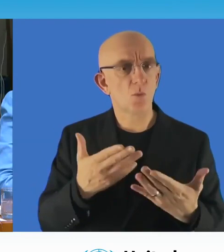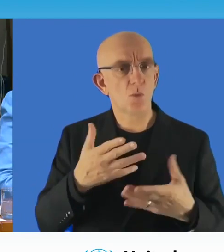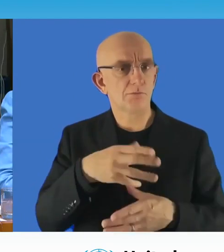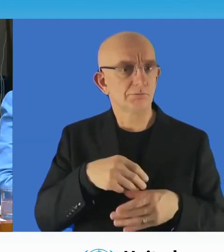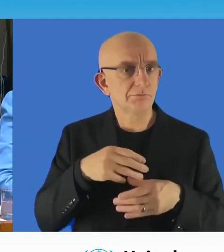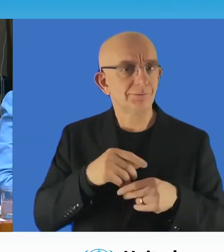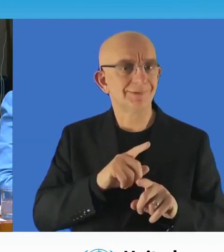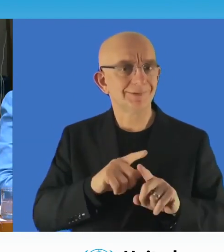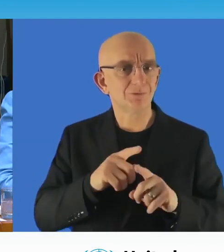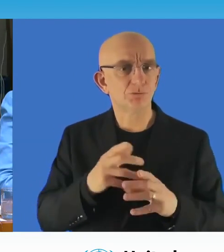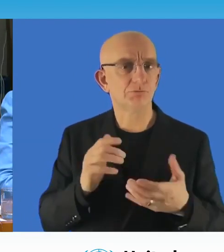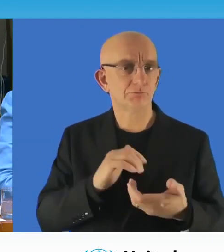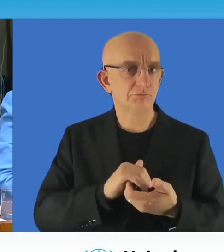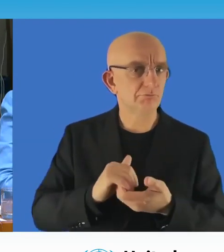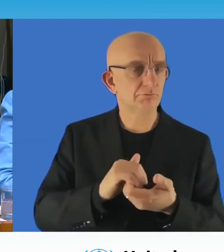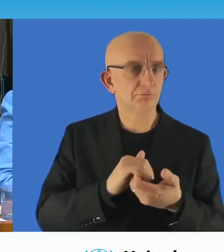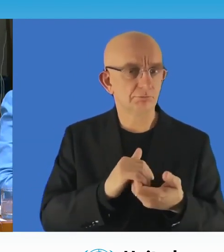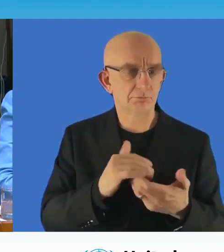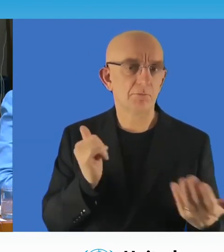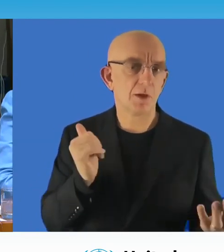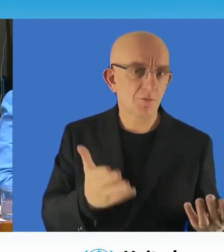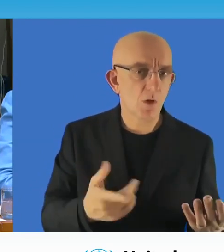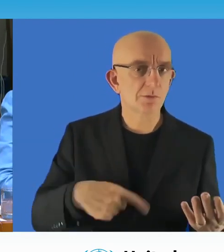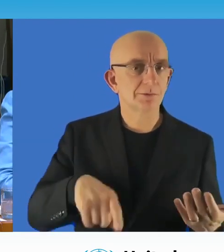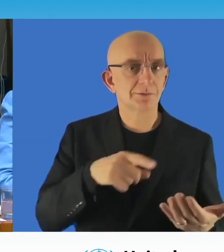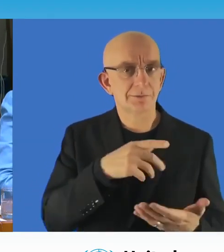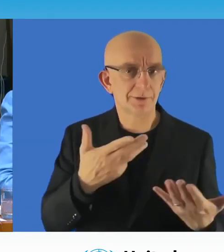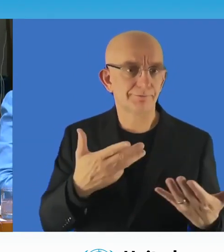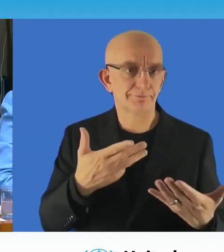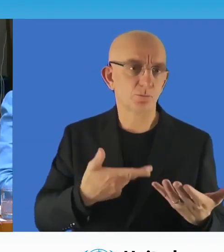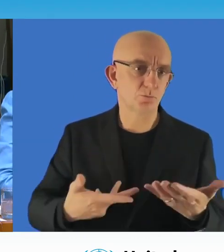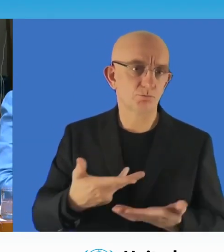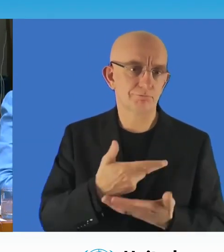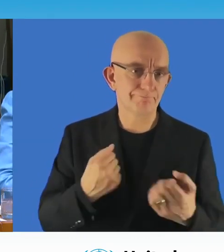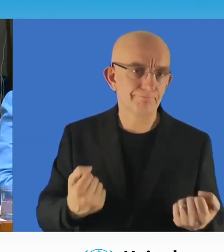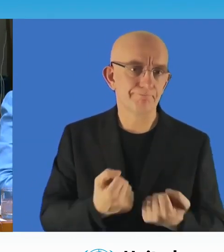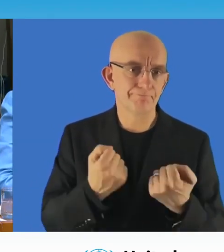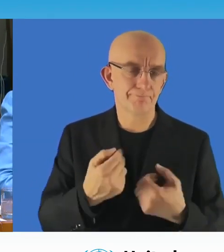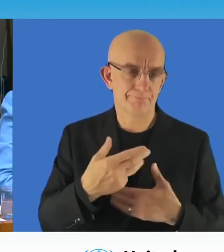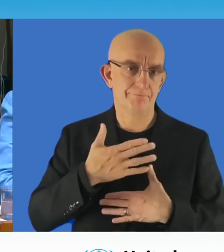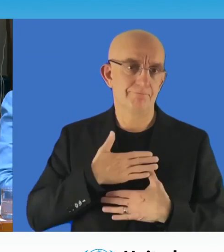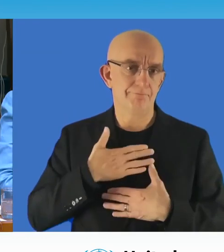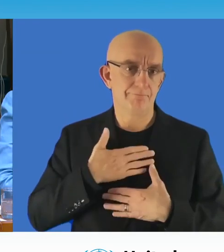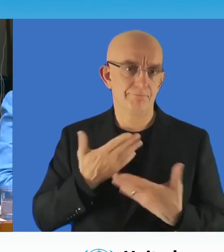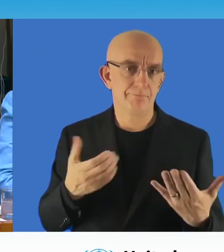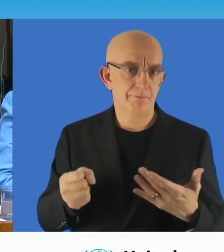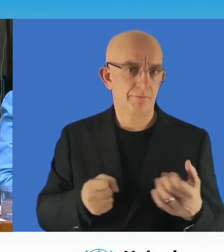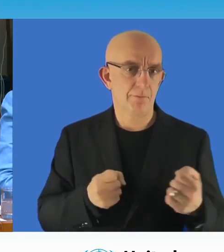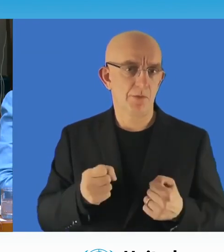inclusion strategy that aims to ensure that all undp Personnel enjoy an enabling inclusive work